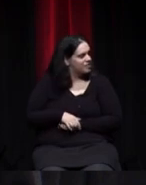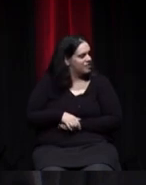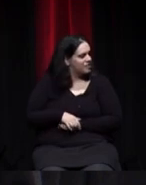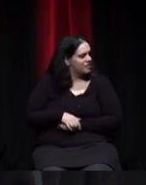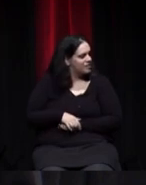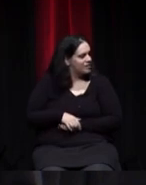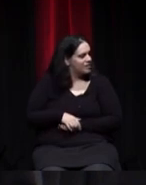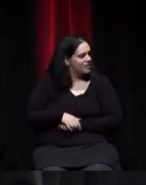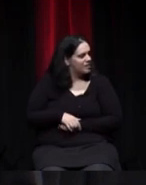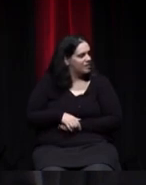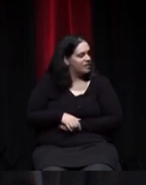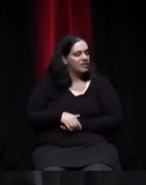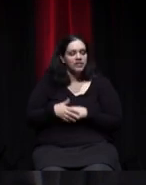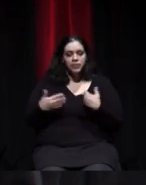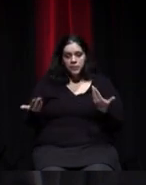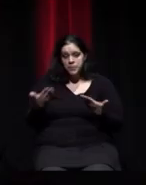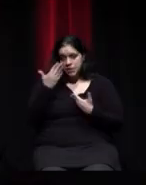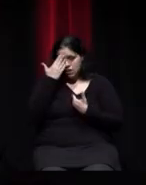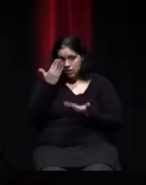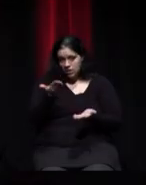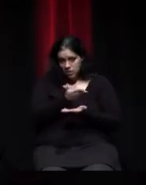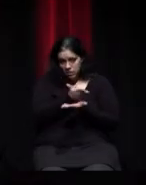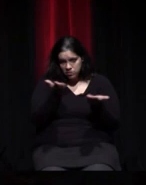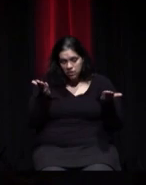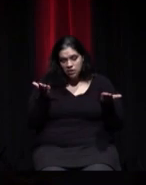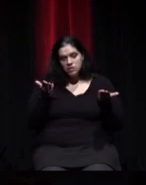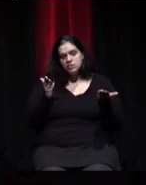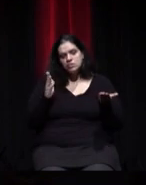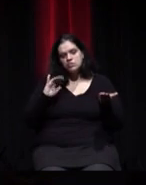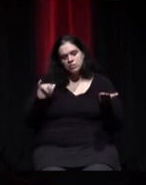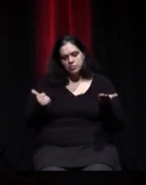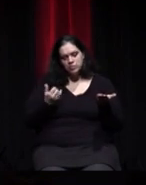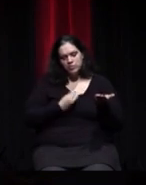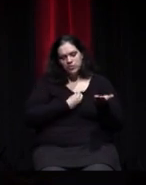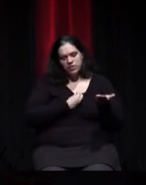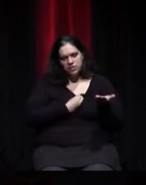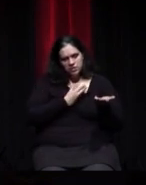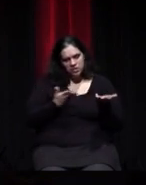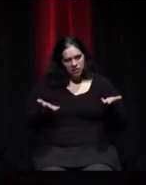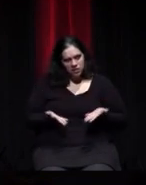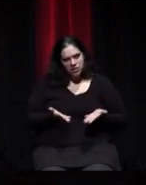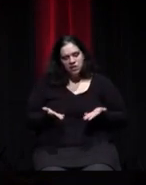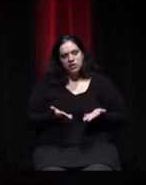People, I thank you a lot for the opportunity of being here with Eugênio,